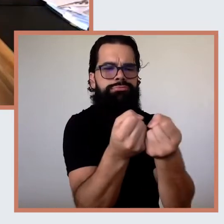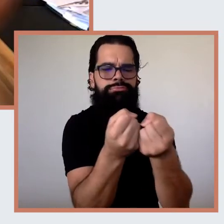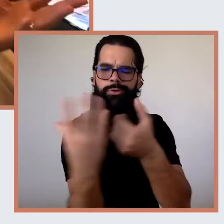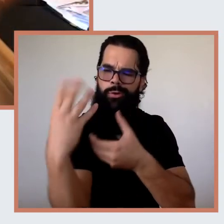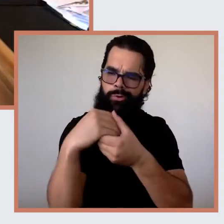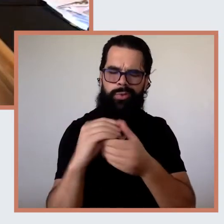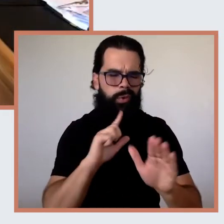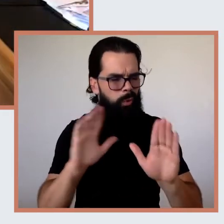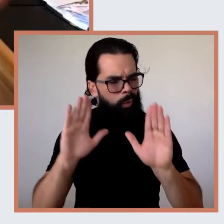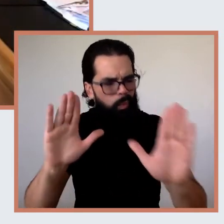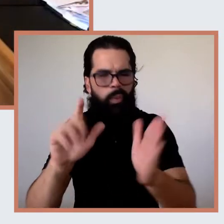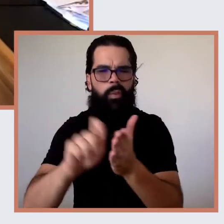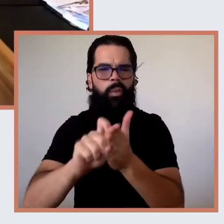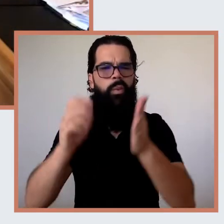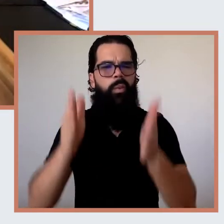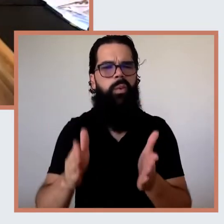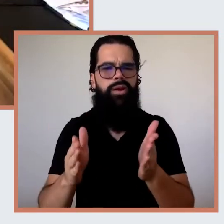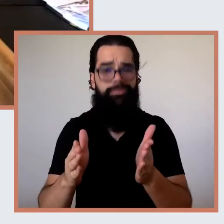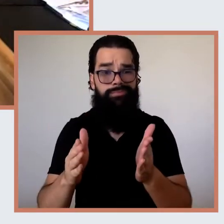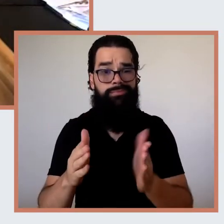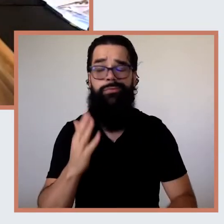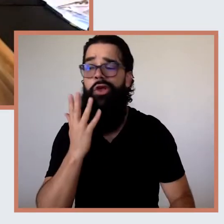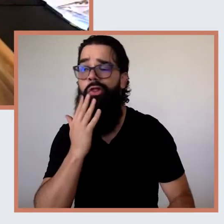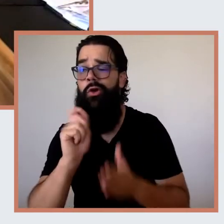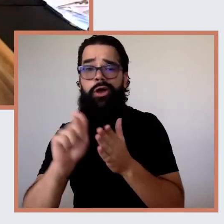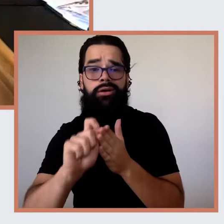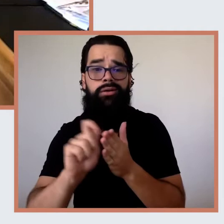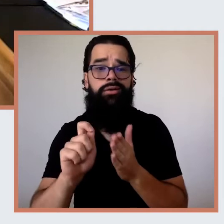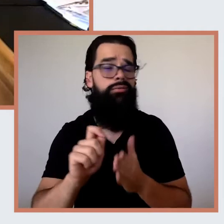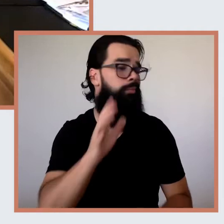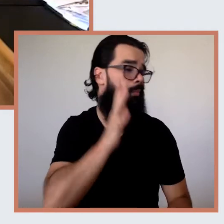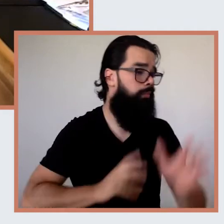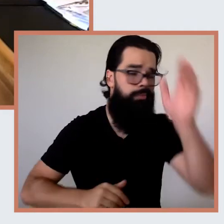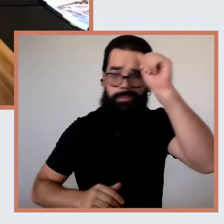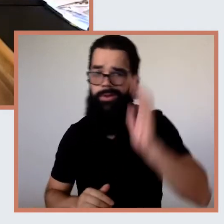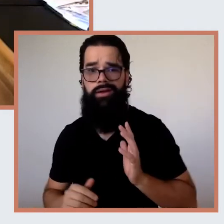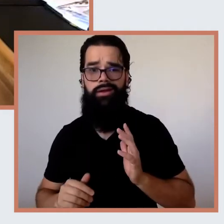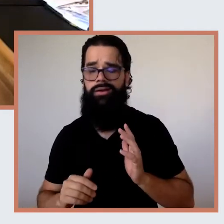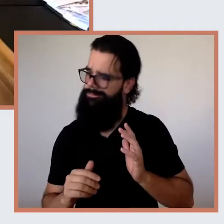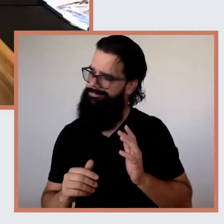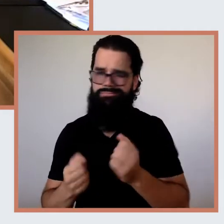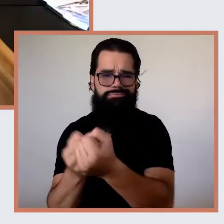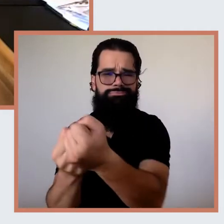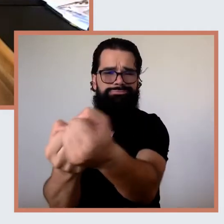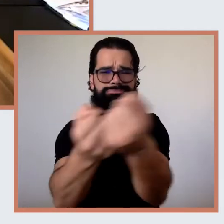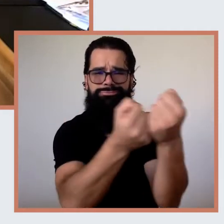bring on great, great writers to come play with me, writers of color, writers of certainly a different gender,